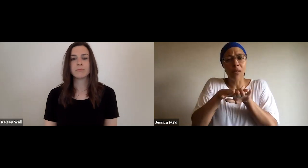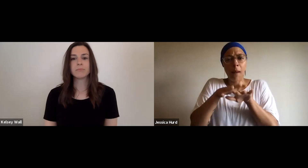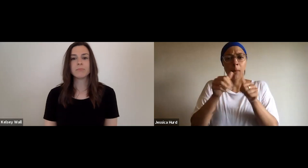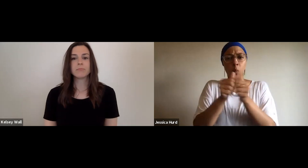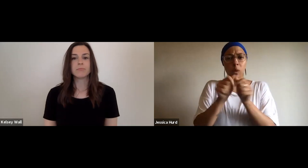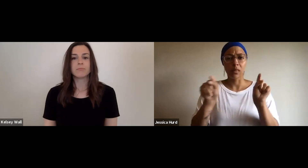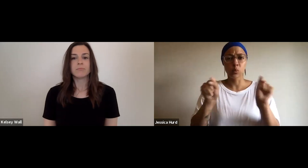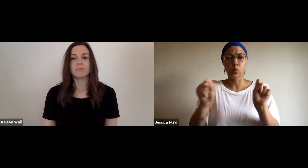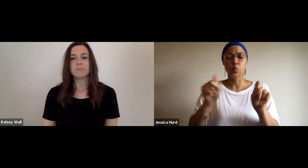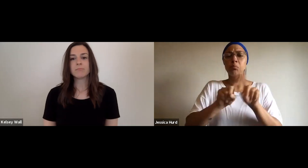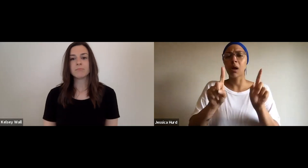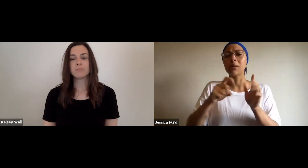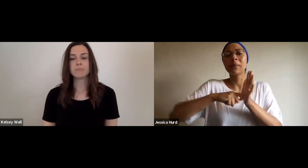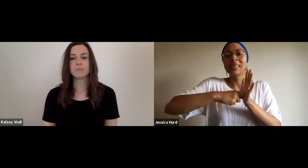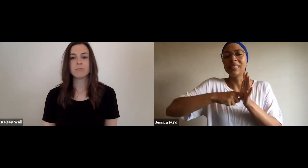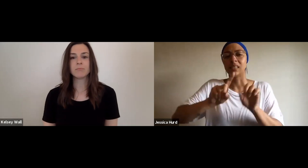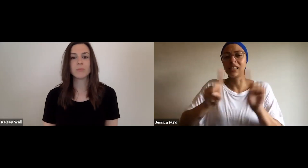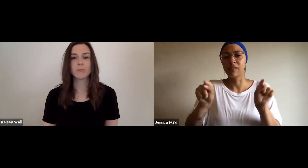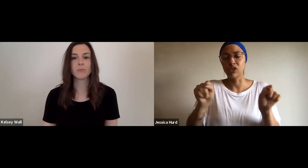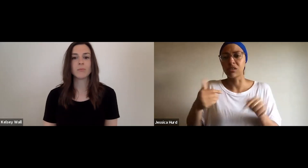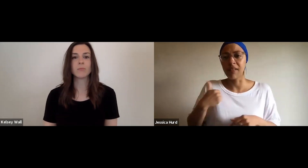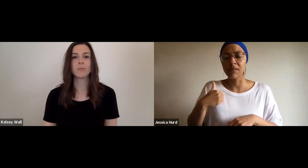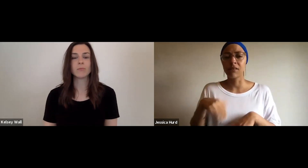whereas anxiety is more of a long-term thing.